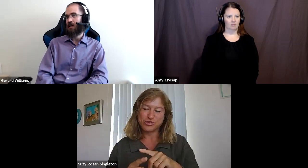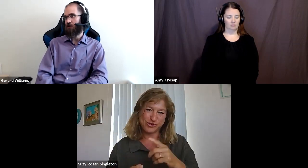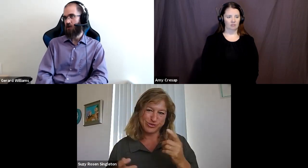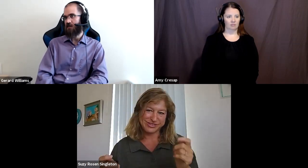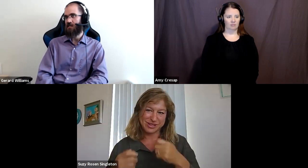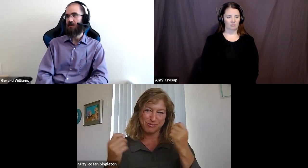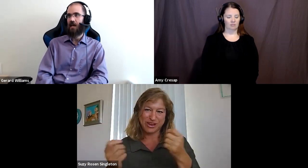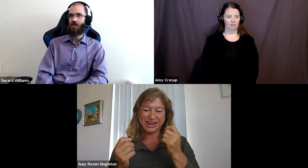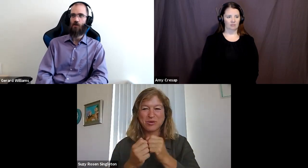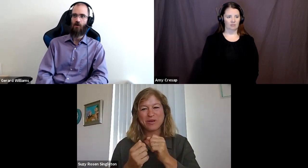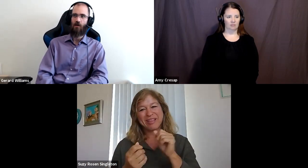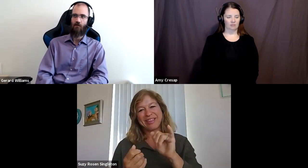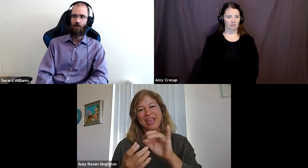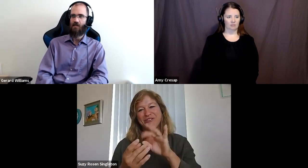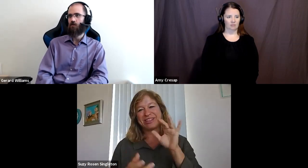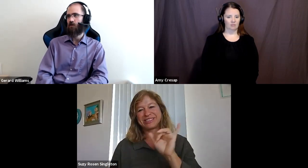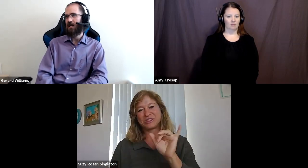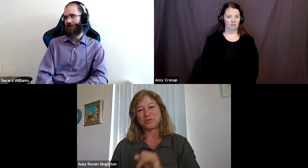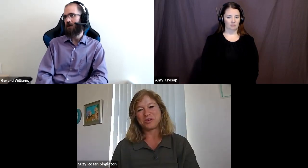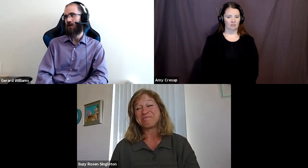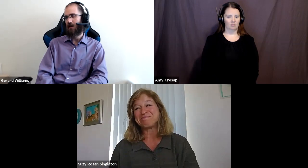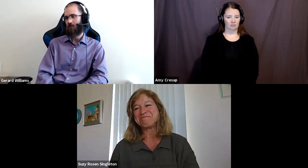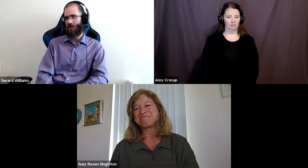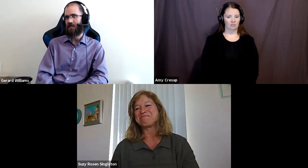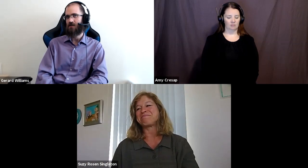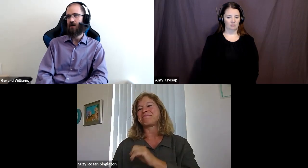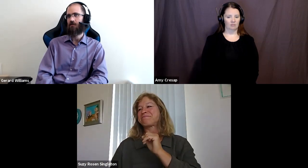anniversary of the CVAA we're looking forward to celebrating that with the release of the